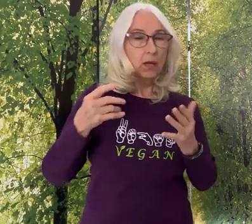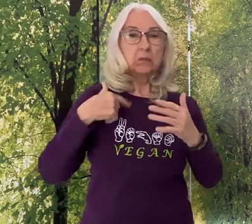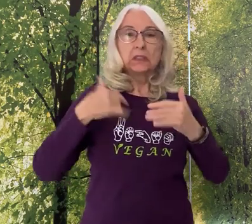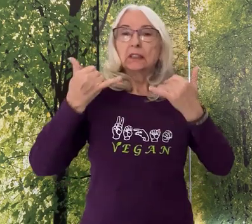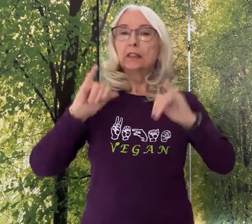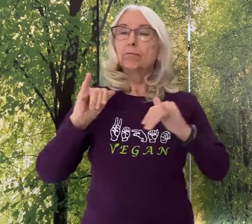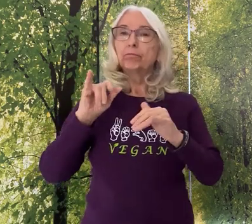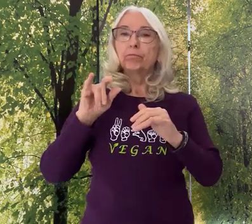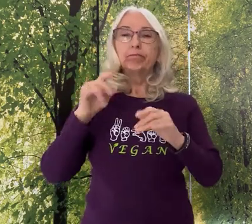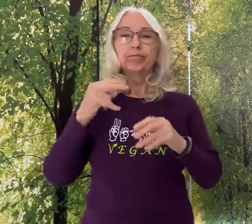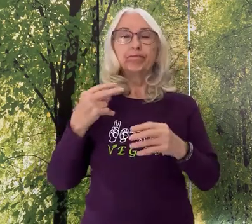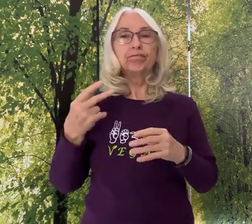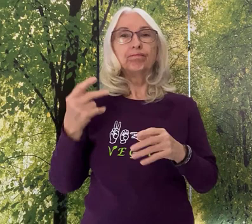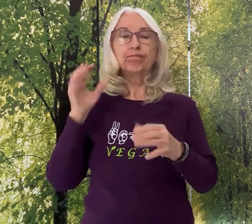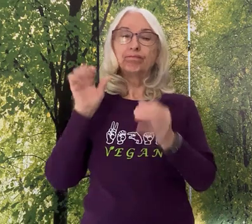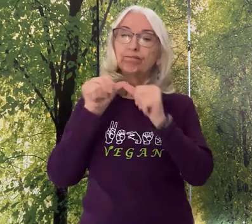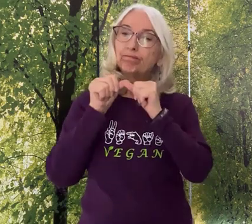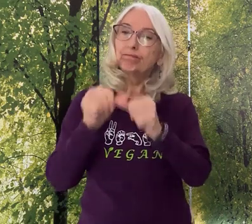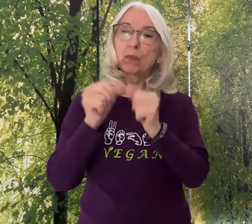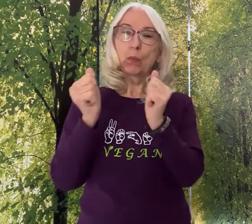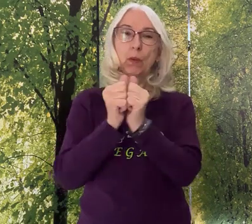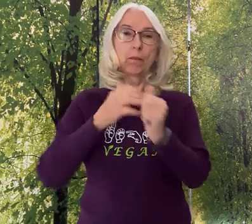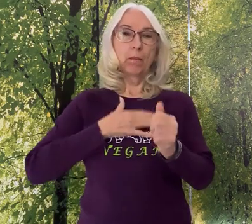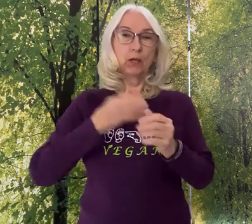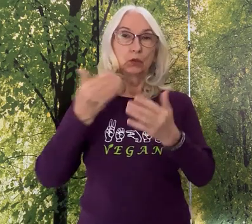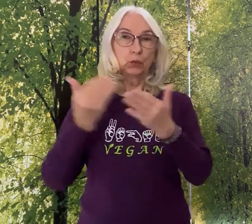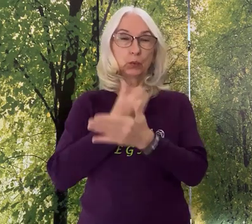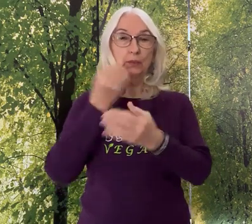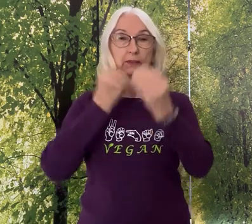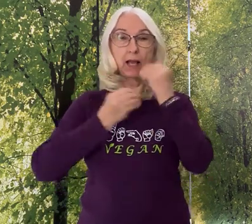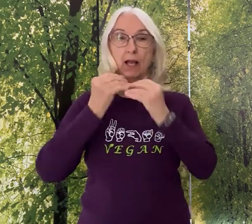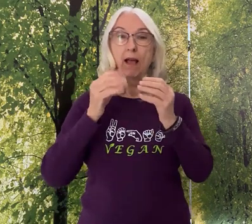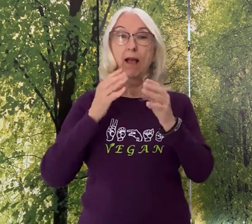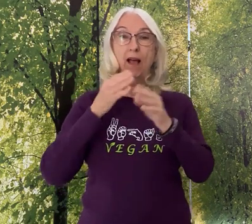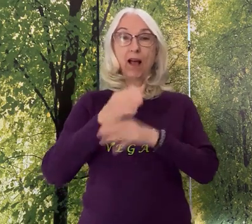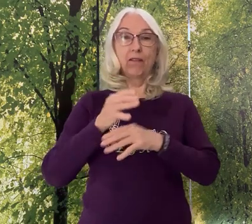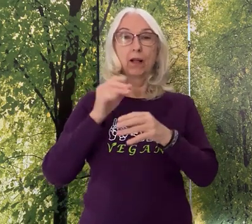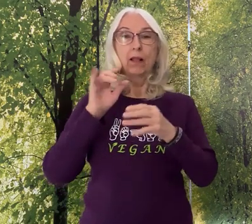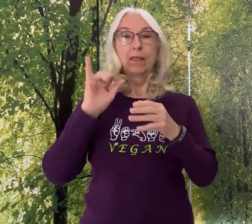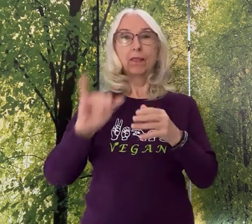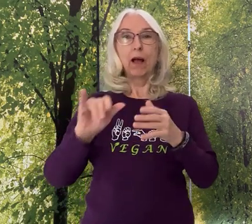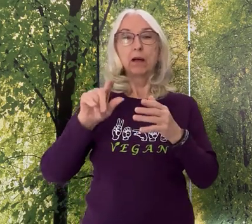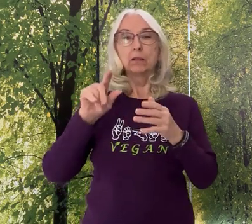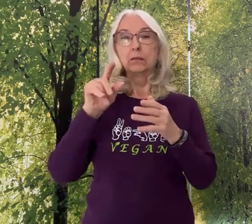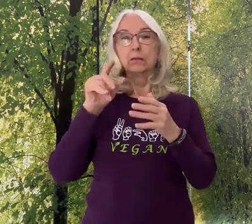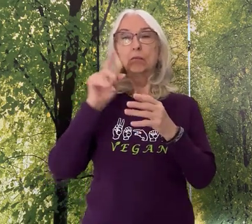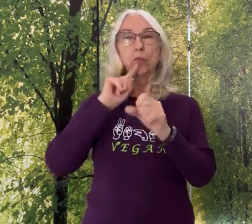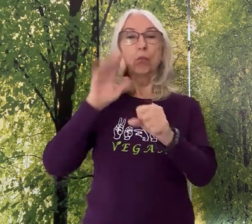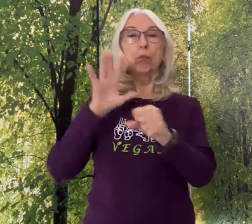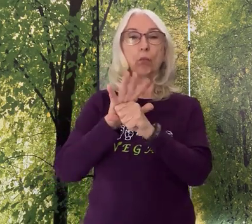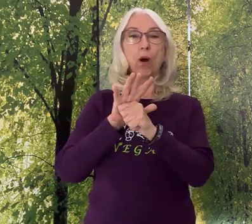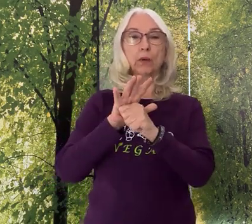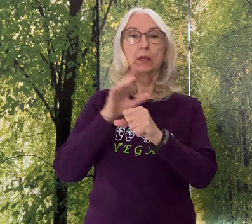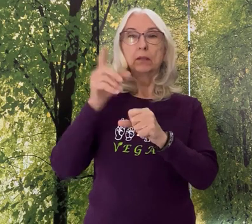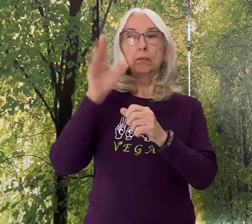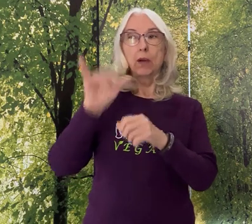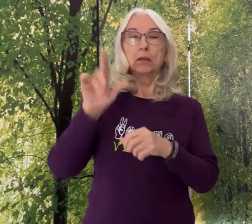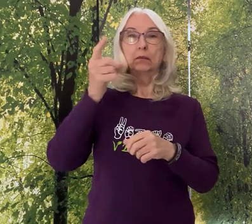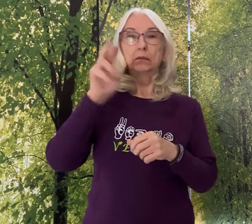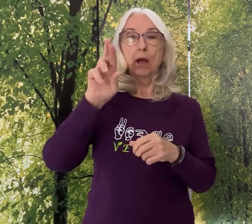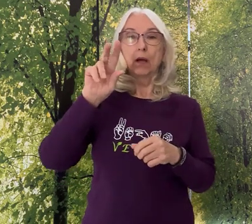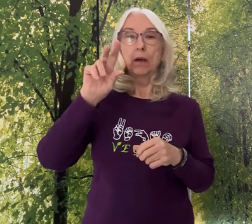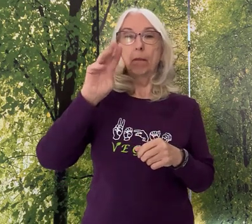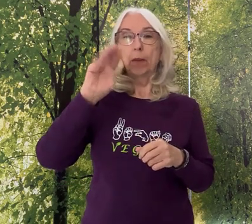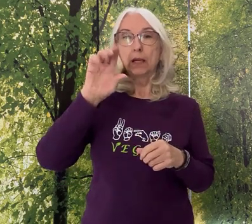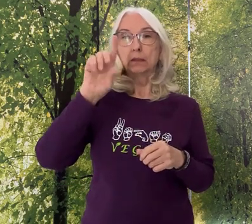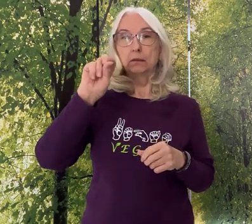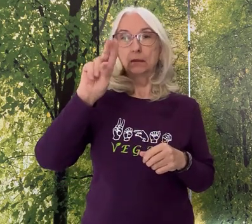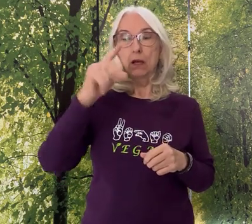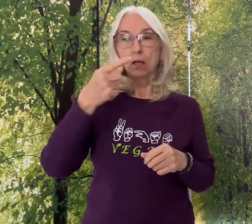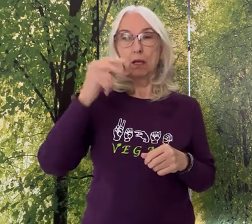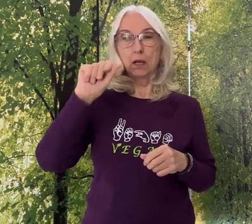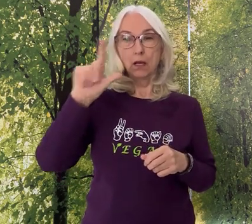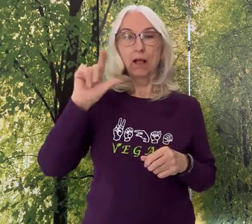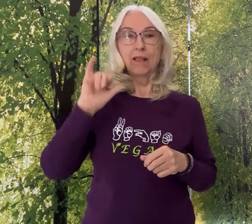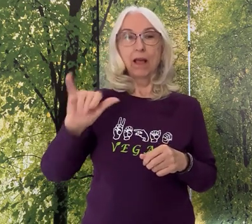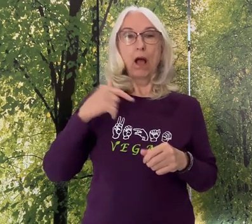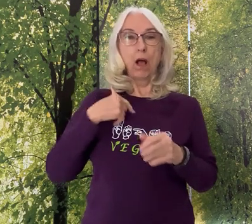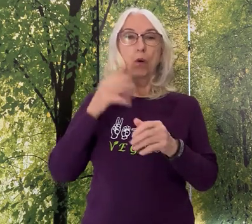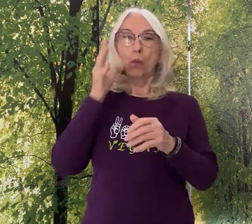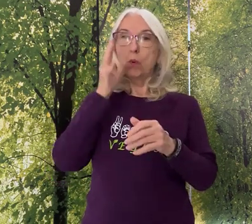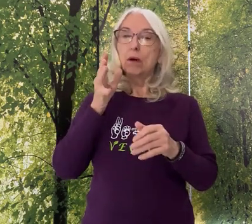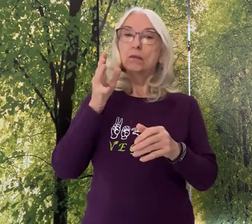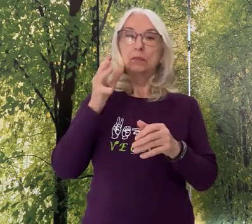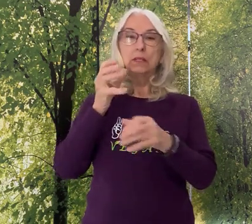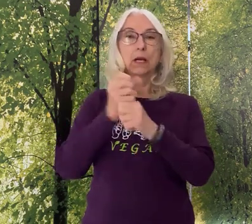Still, I stuck with my new diet after being reassured by Dr. McDougall that I would get